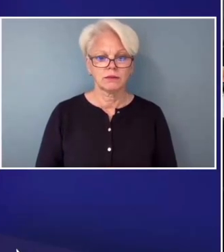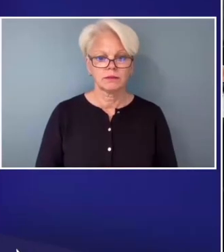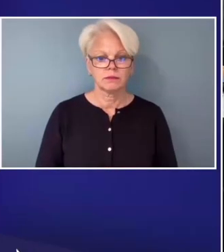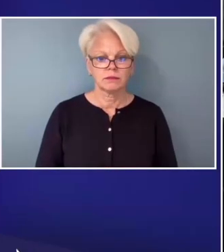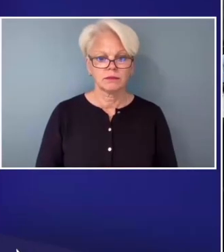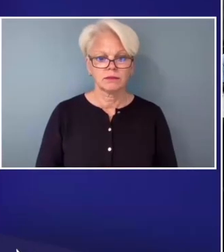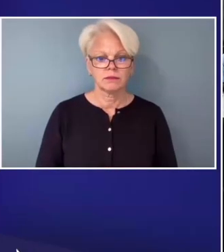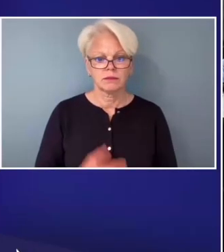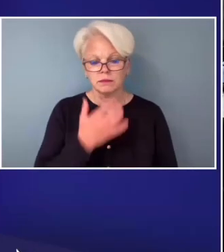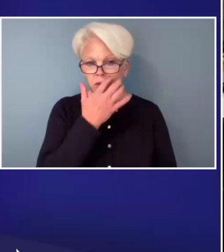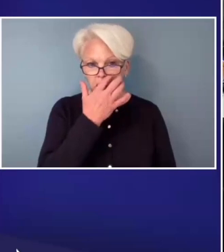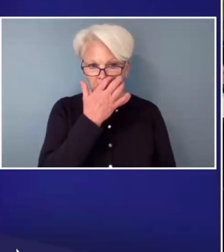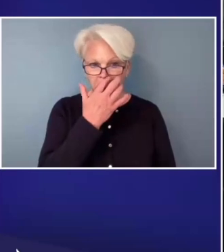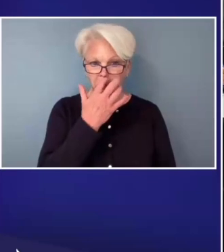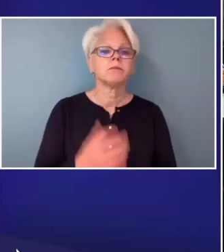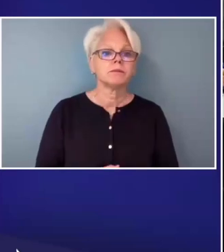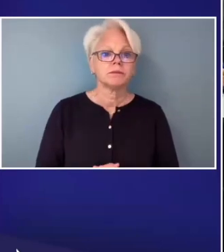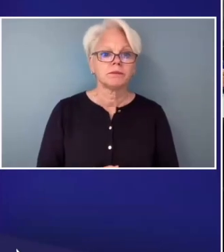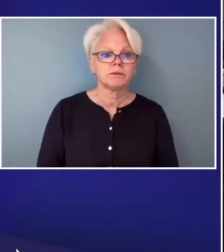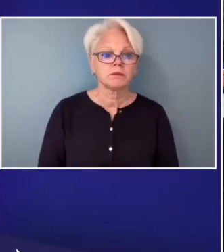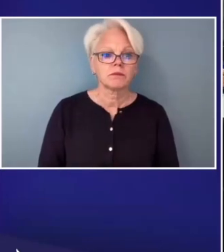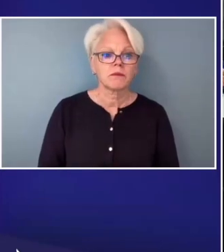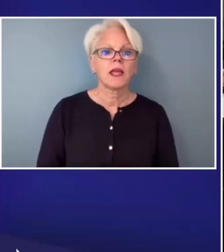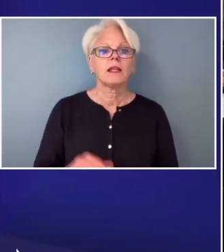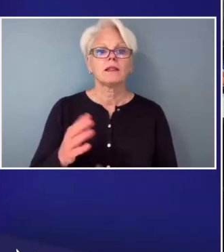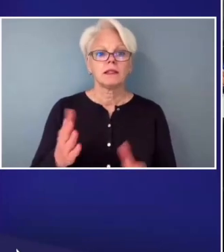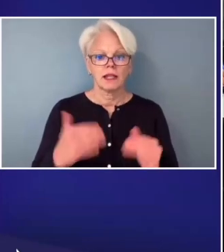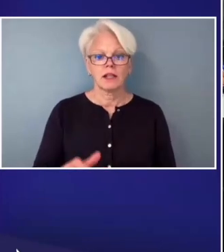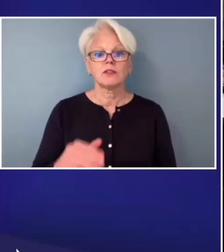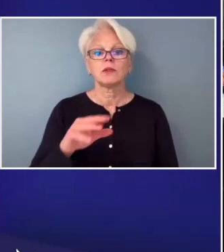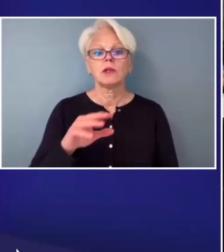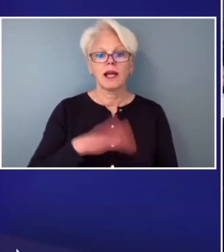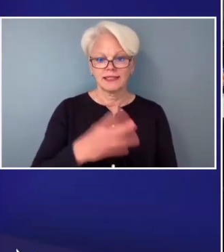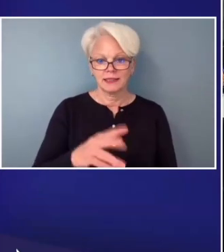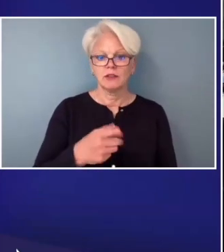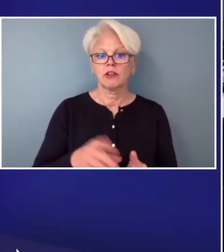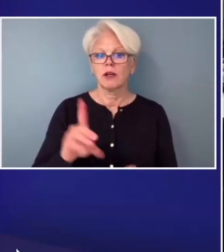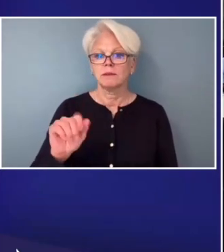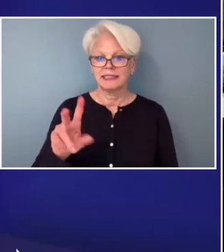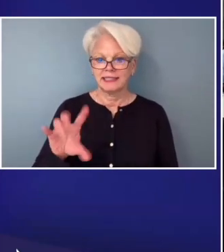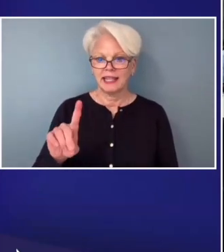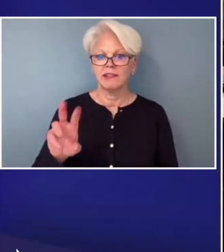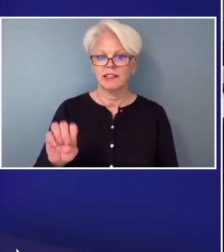Um, the next one also on the 16th from David Eubanks, uh, proposals in 602.16